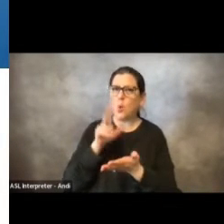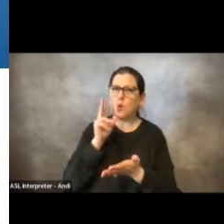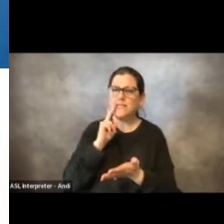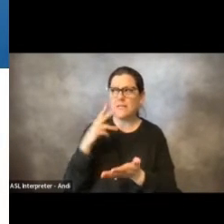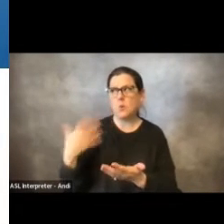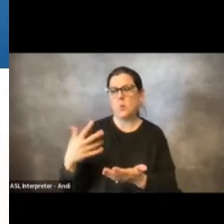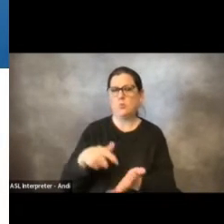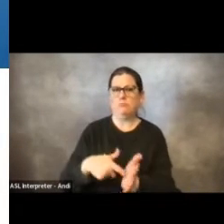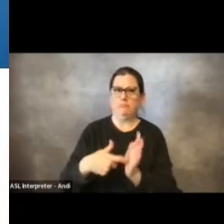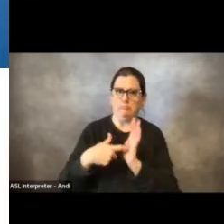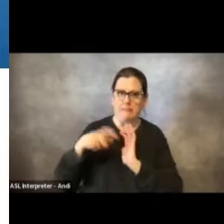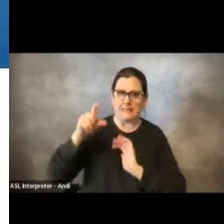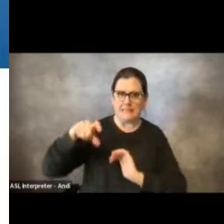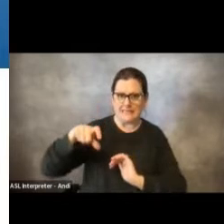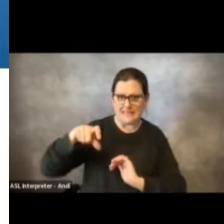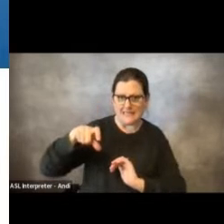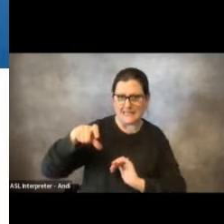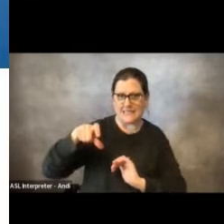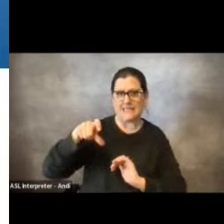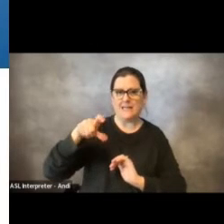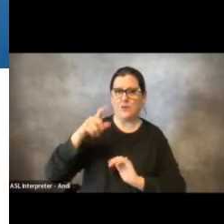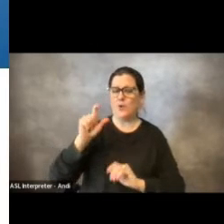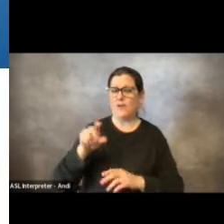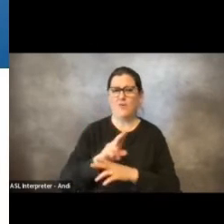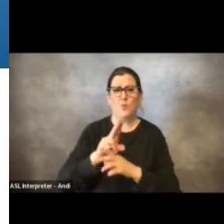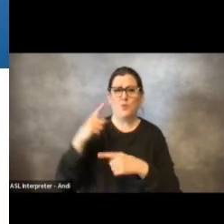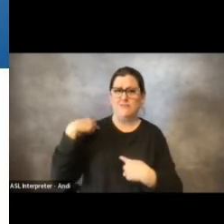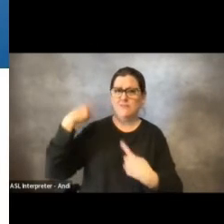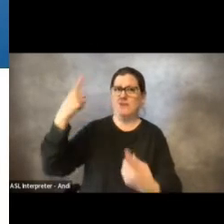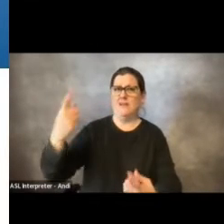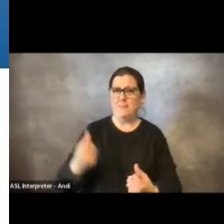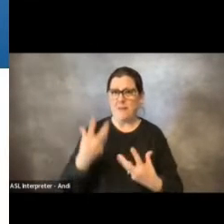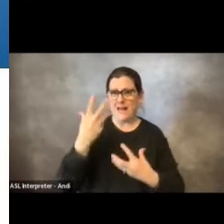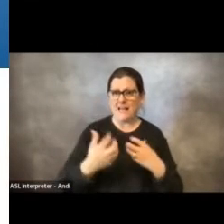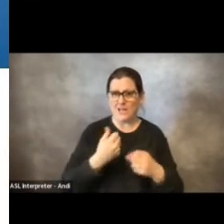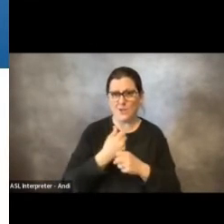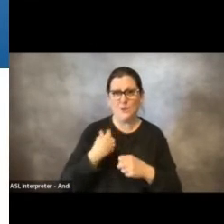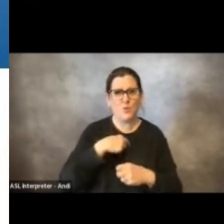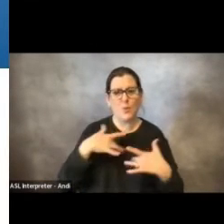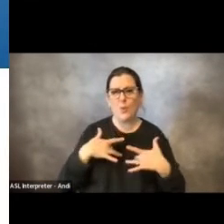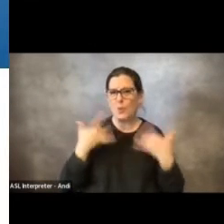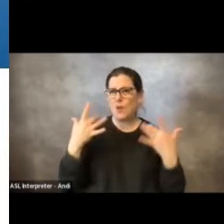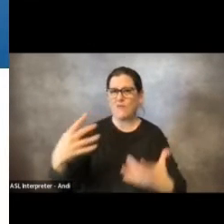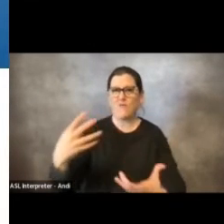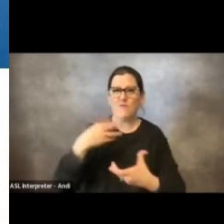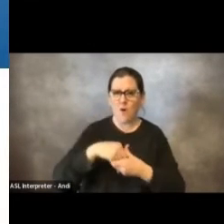probably will say, wow, you know, we could have used this for many years. So we're really thrilled to be able to be a part of this exciting initiative, and